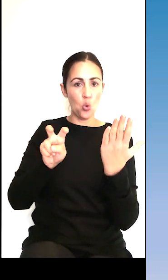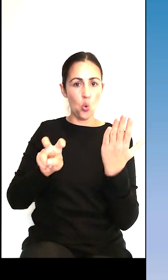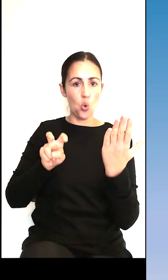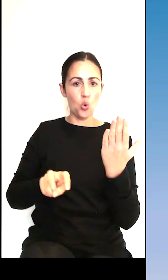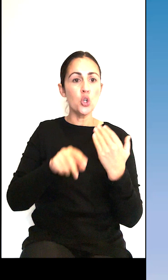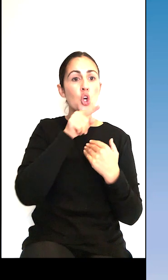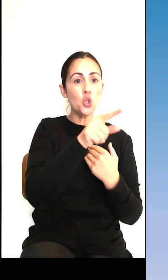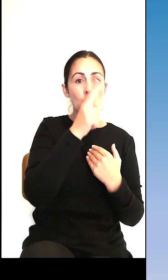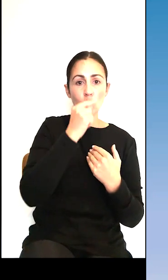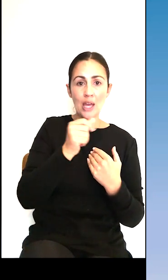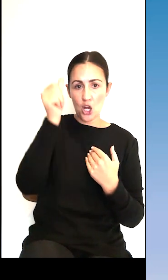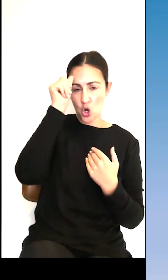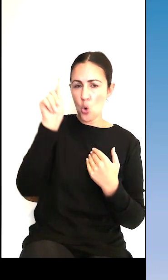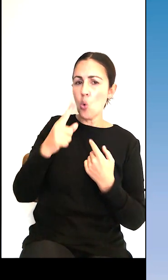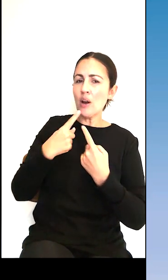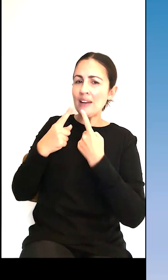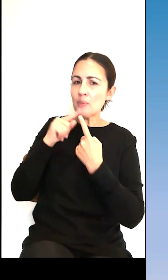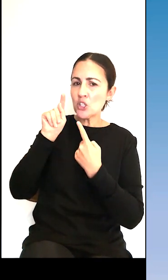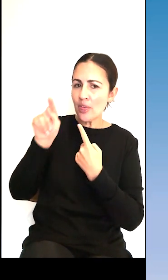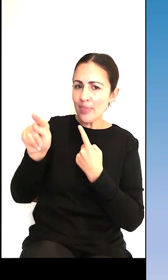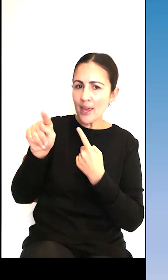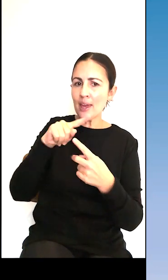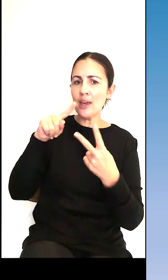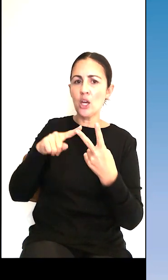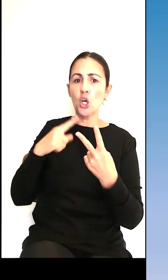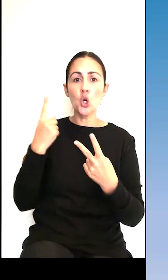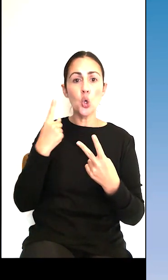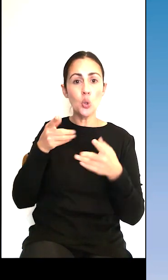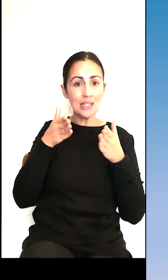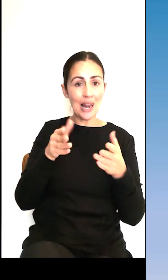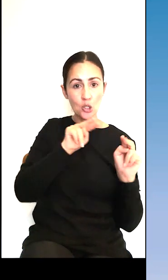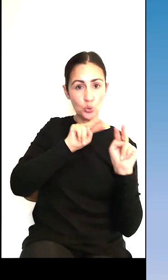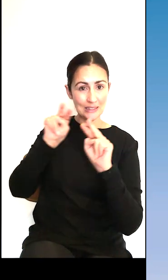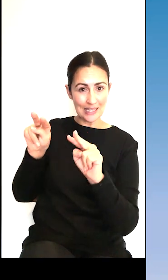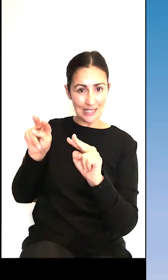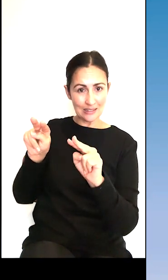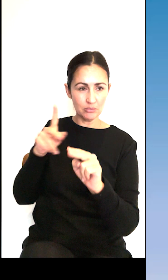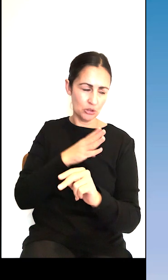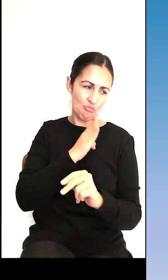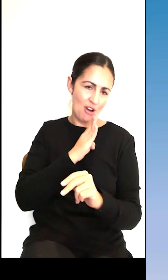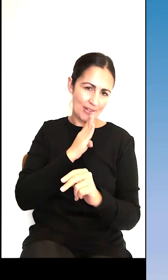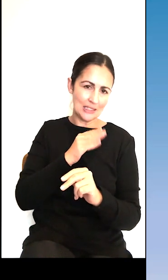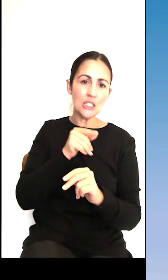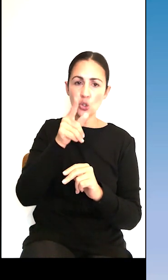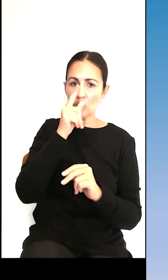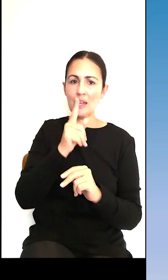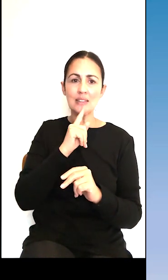information it can contain, which healthcare providers have access to it in terms of privacy and security settings but importantly